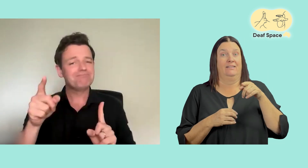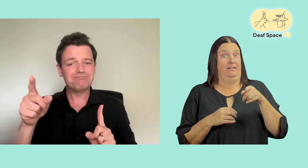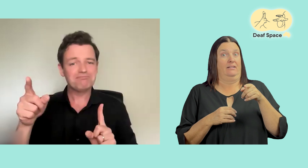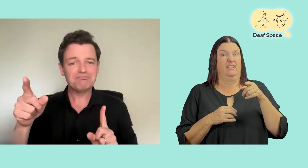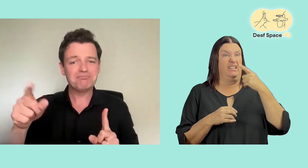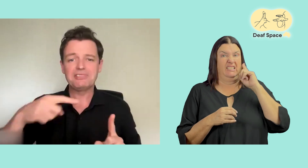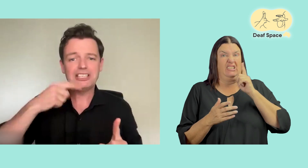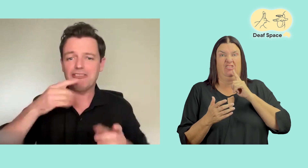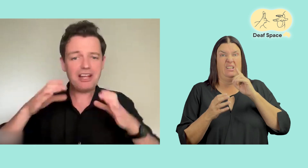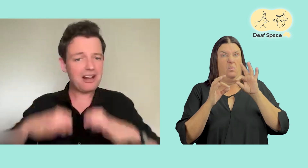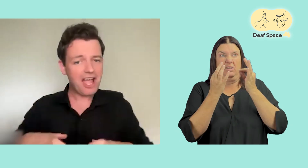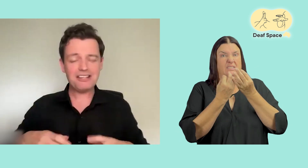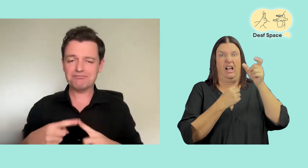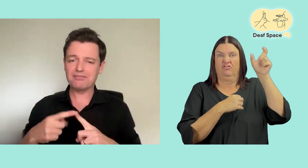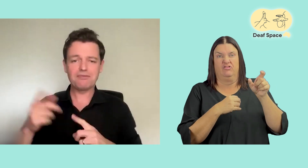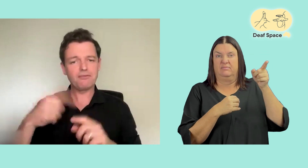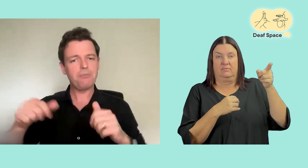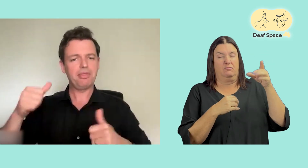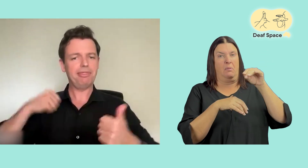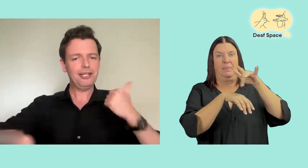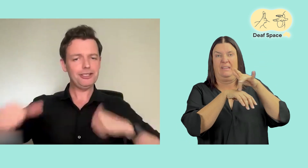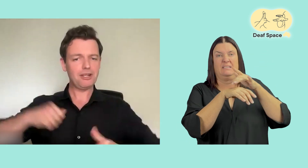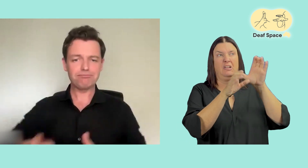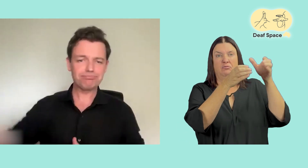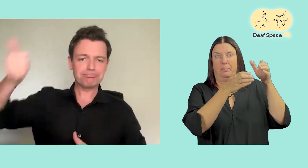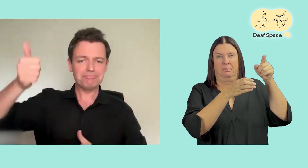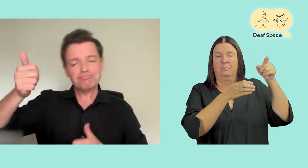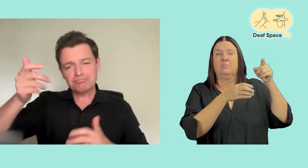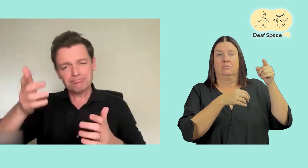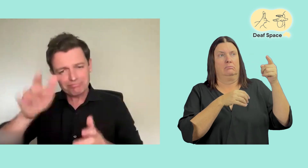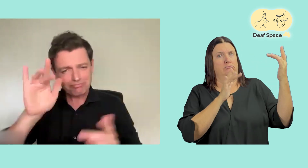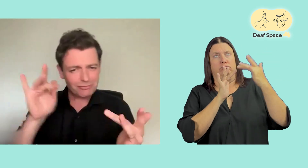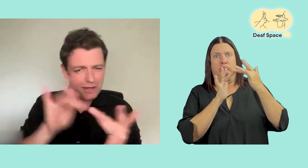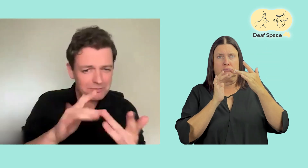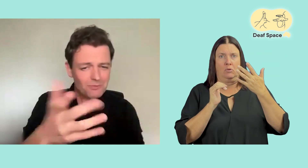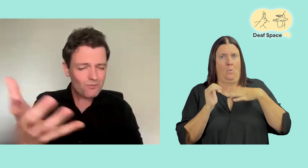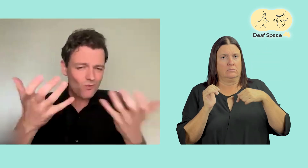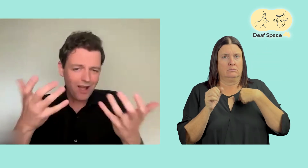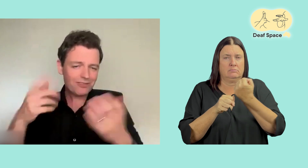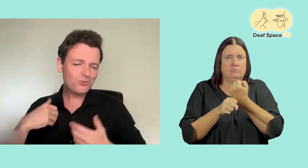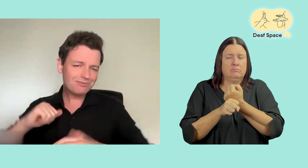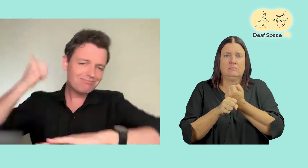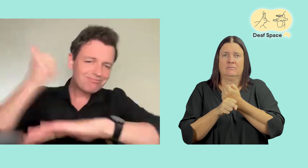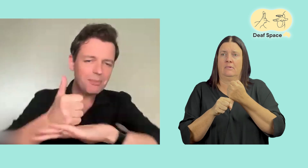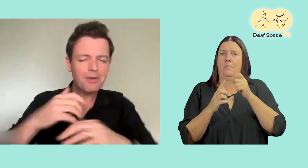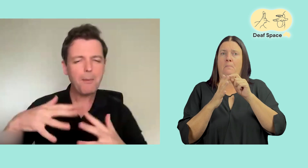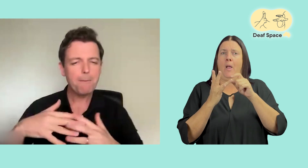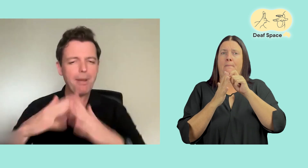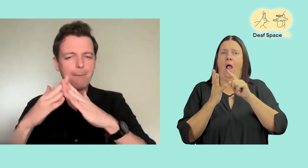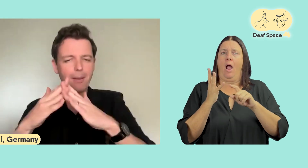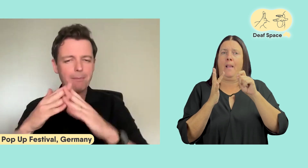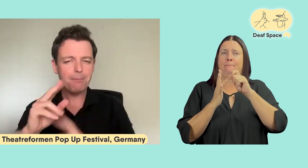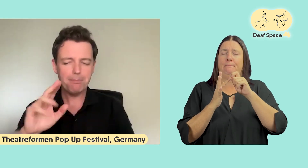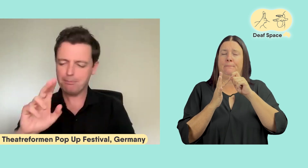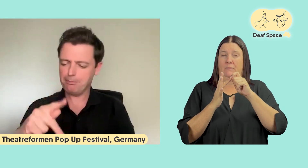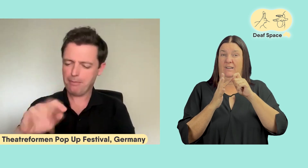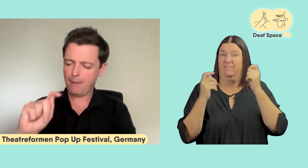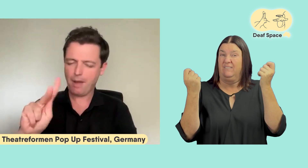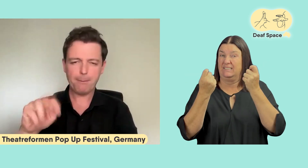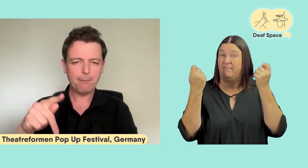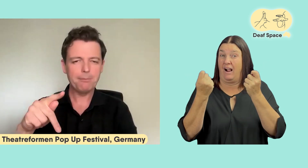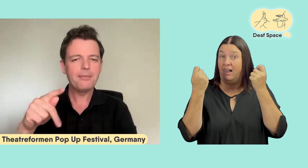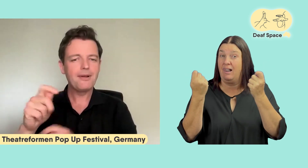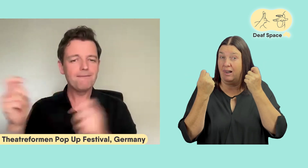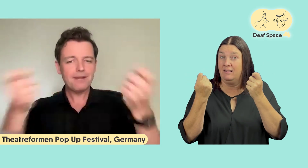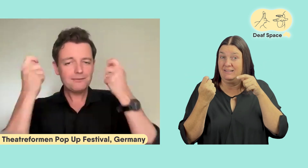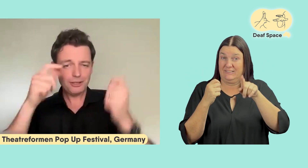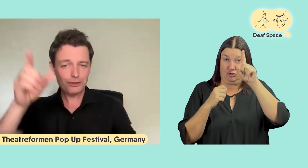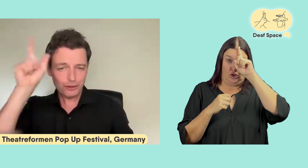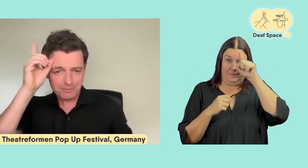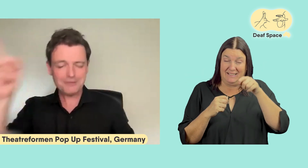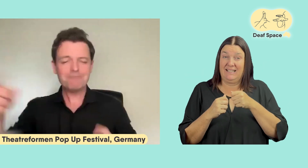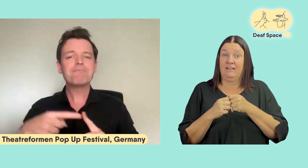It was a hearing client from a theatre company that reached out to us and wanted to establish a pop-up festival